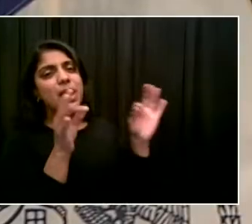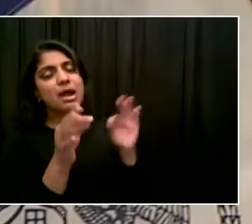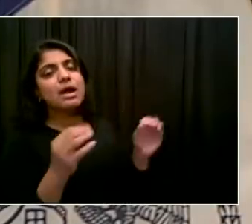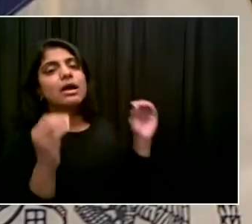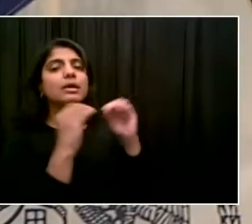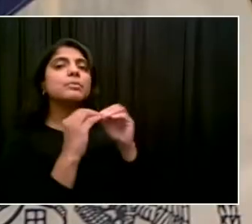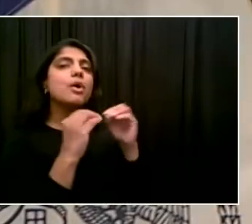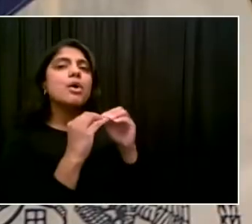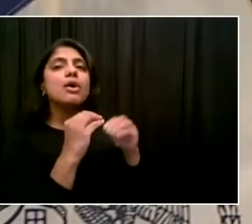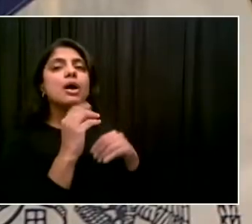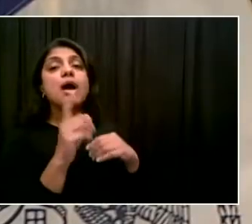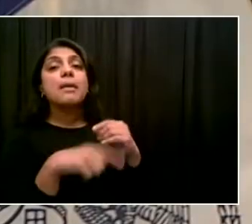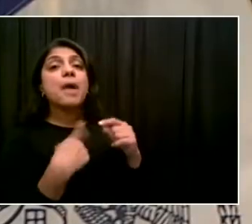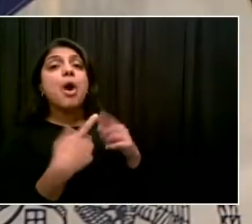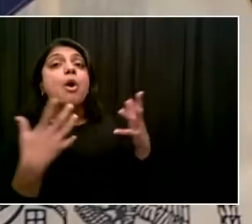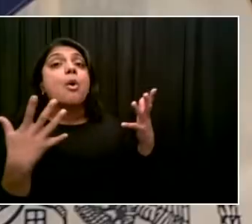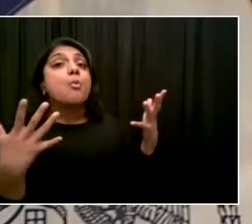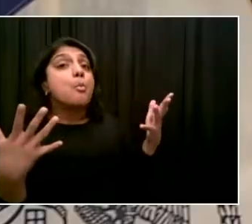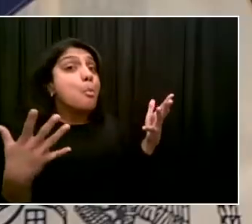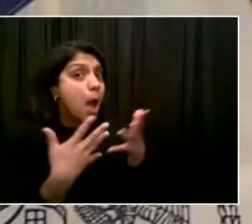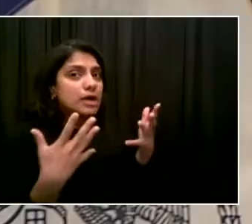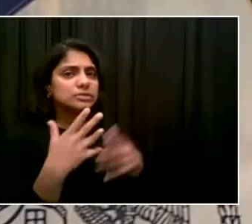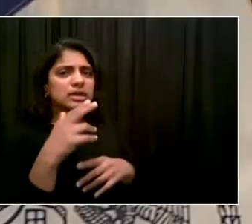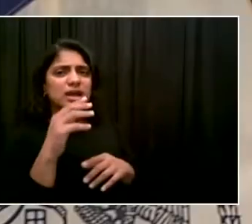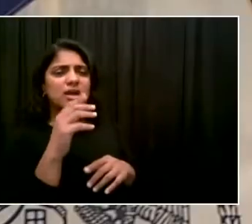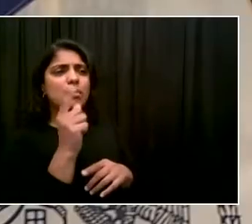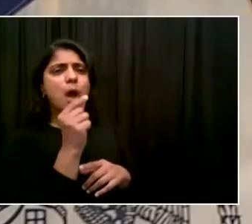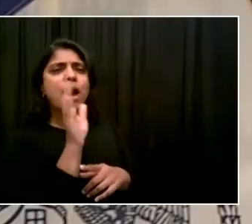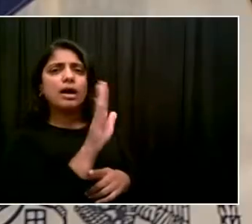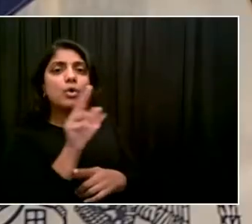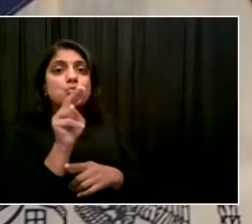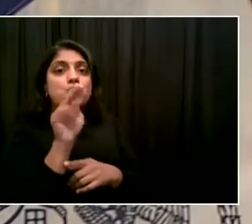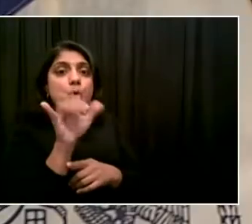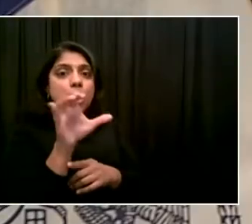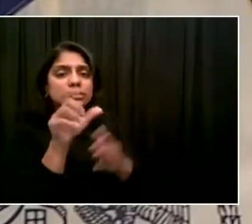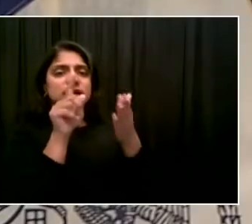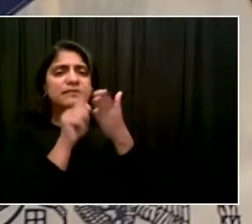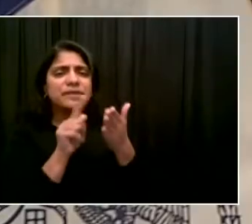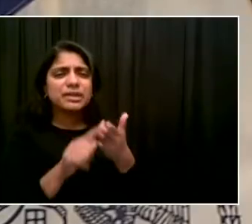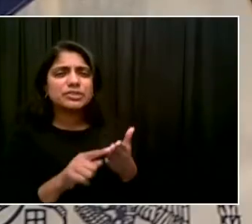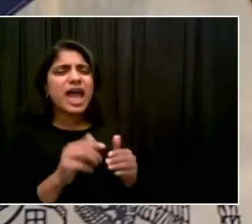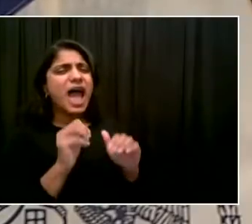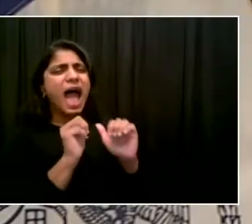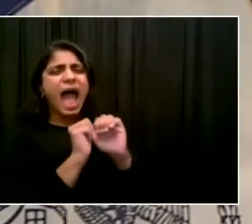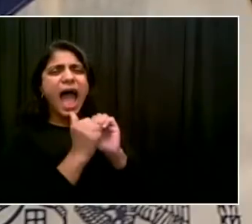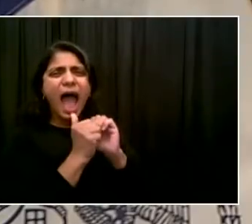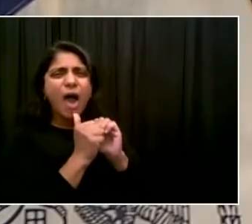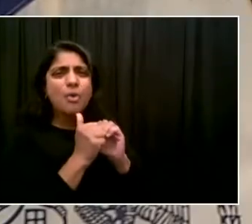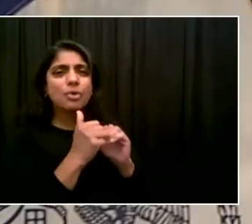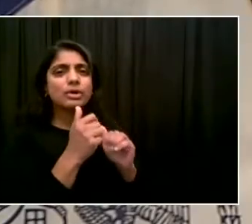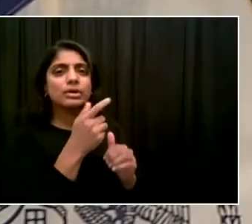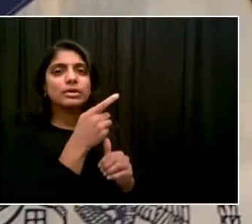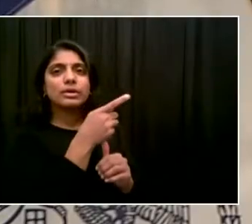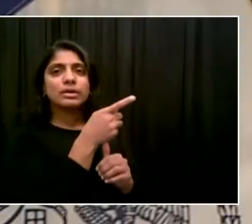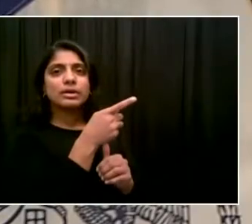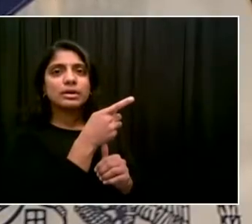BIT MORE AND YOUR COLLEAGUES AS WELL ON HOW THE CITY WILL ENFORCE THIS?